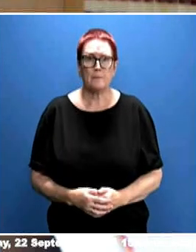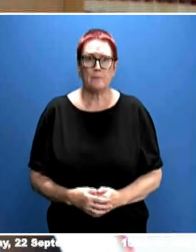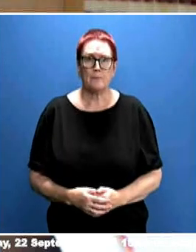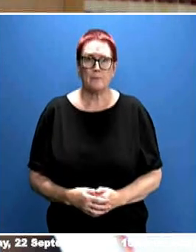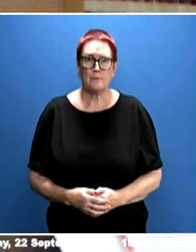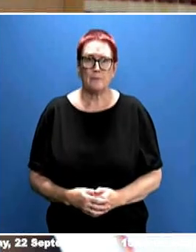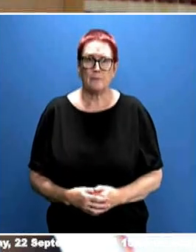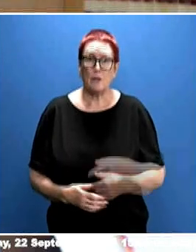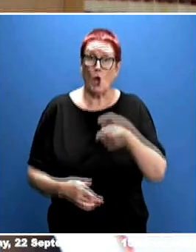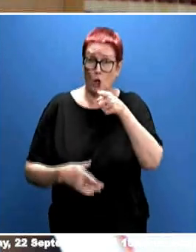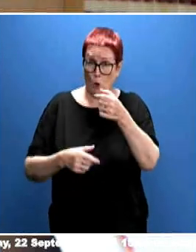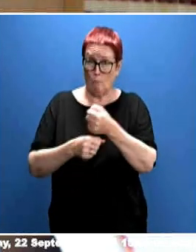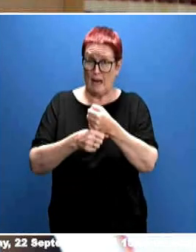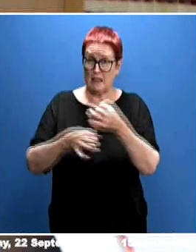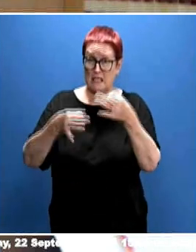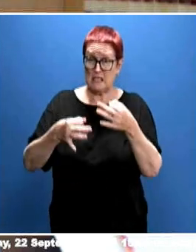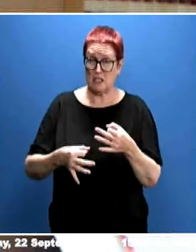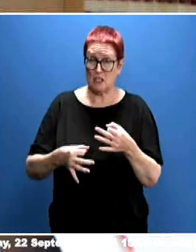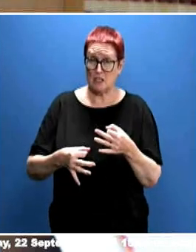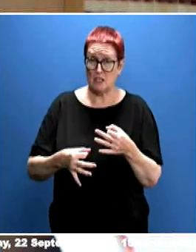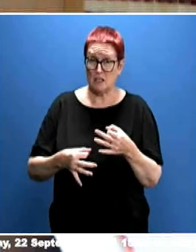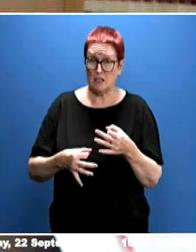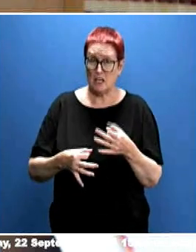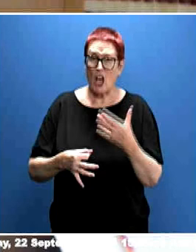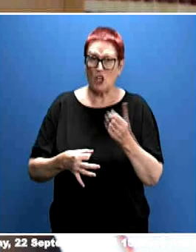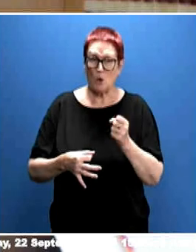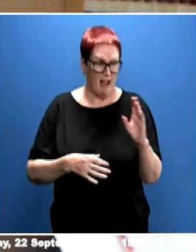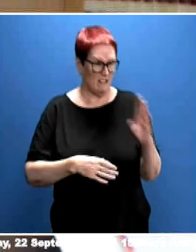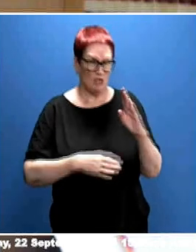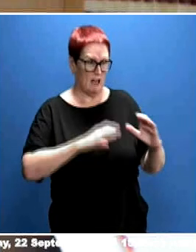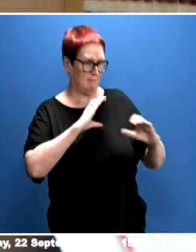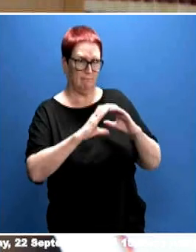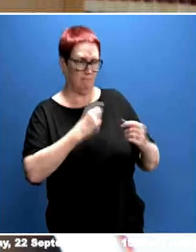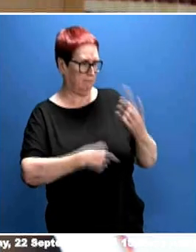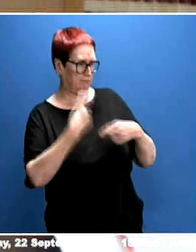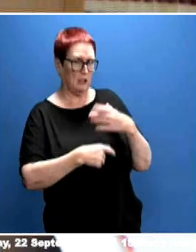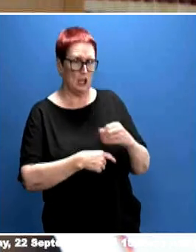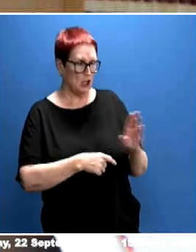you as the decision-maker have an unmediated opinion from that person?